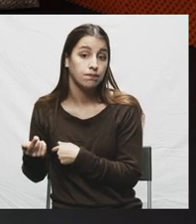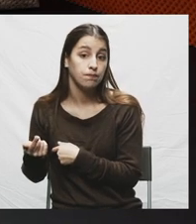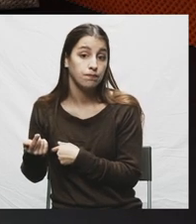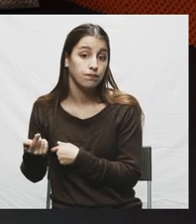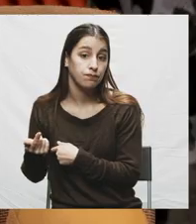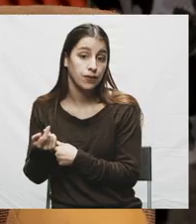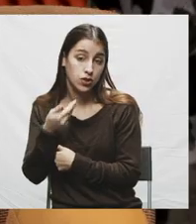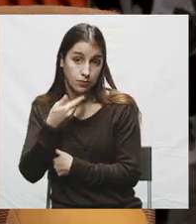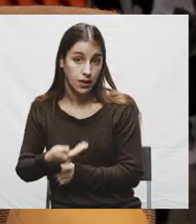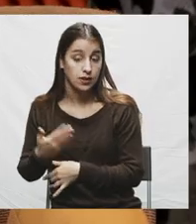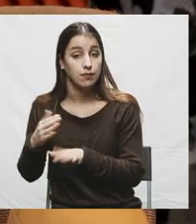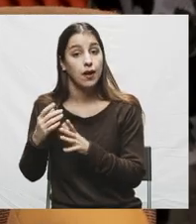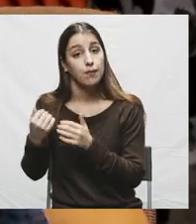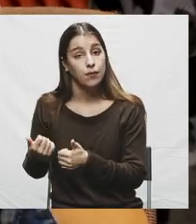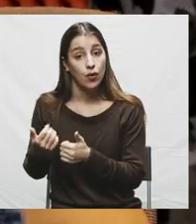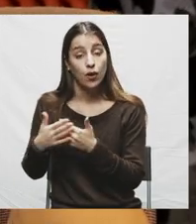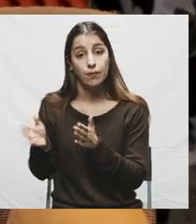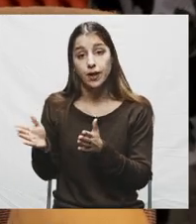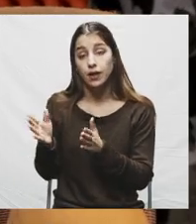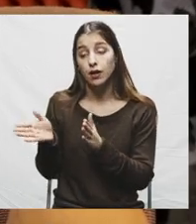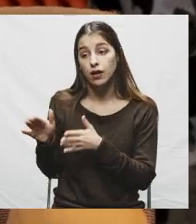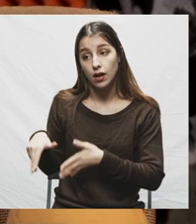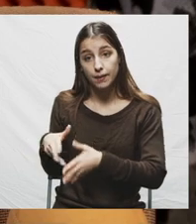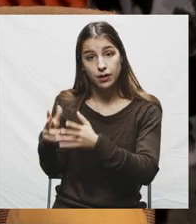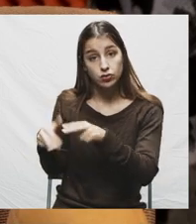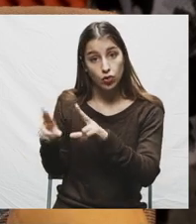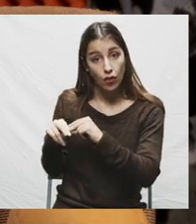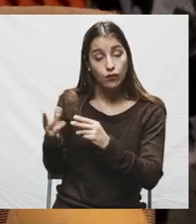of opening new ways and new doors or